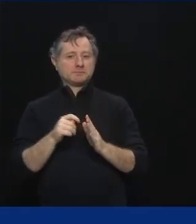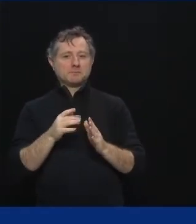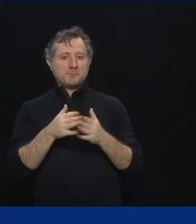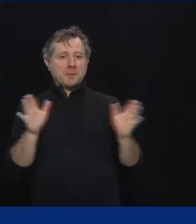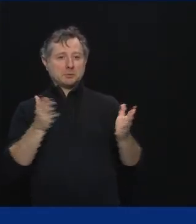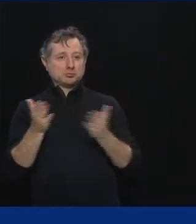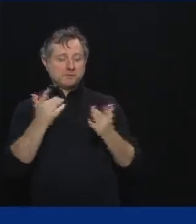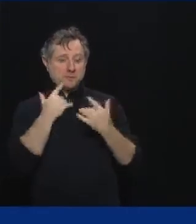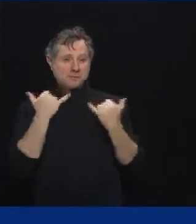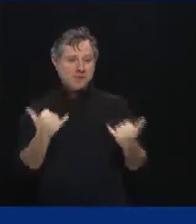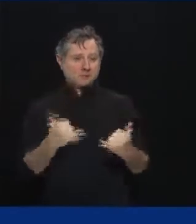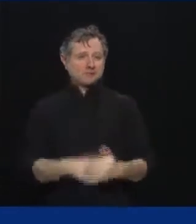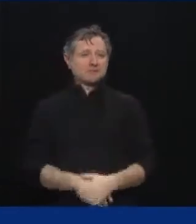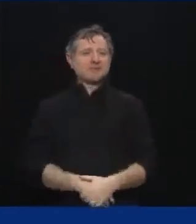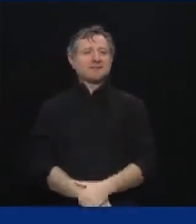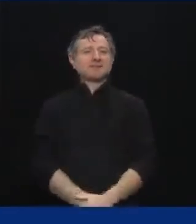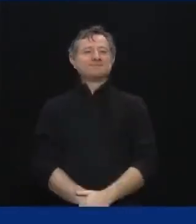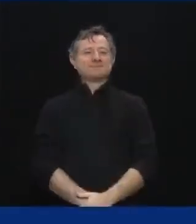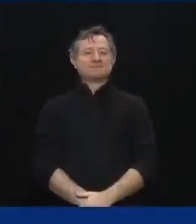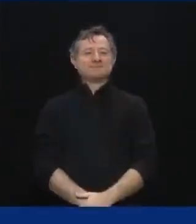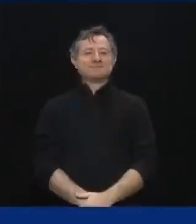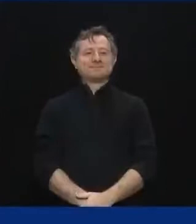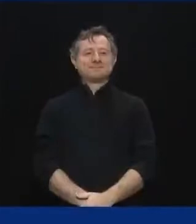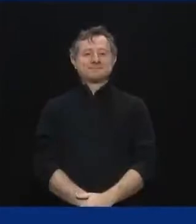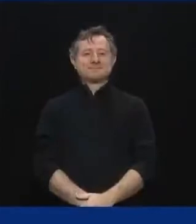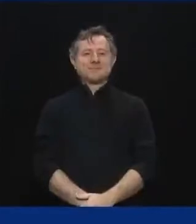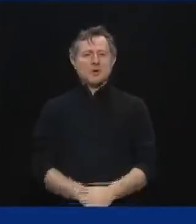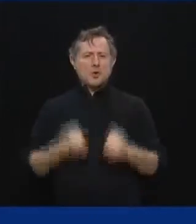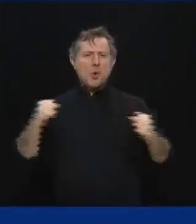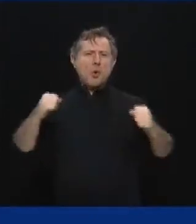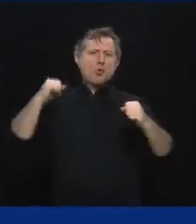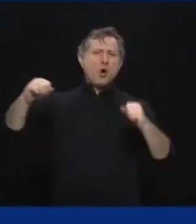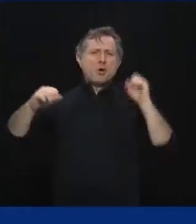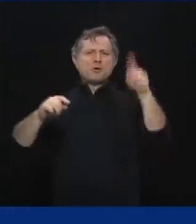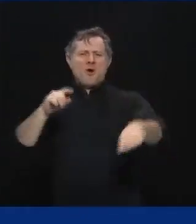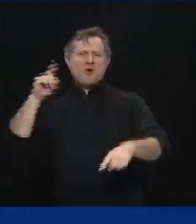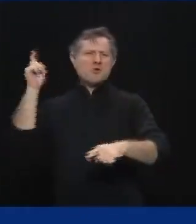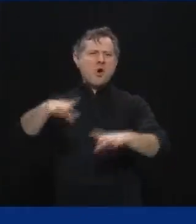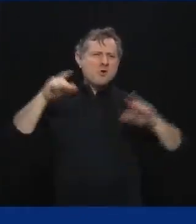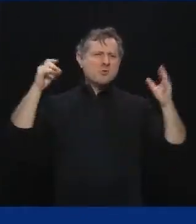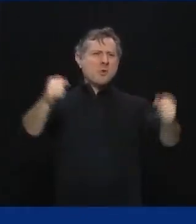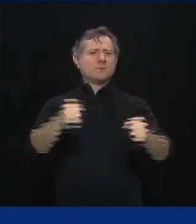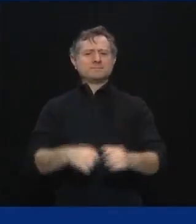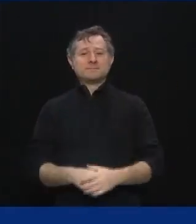WEEKS AGO AND THEY'VE DONE A GREAT JOB GETTING THE MESSAGE OUT ABOUT HOW IMPORTANT IT IS FOR PEOPLE TO GET THE VACCINE.